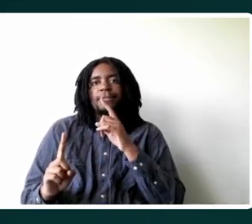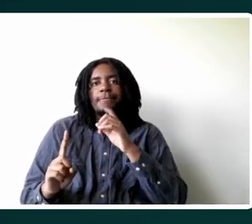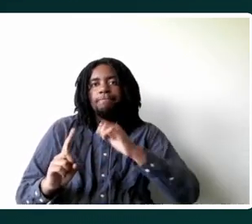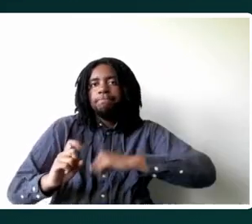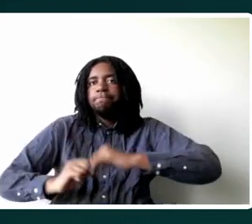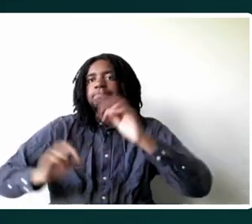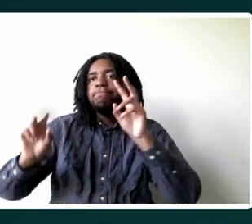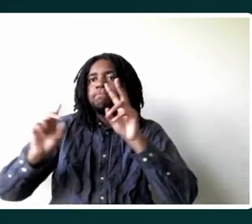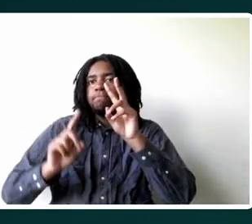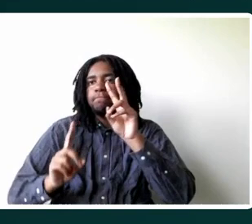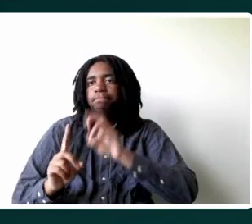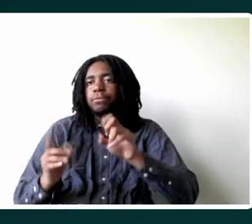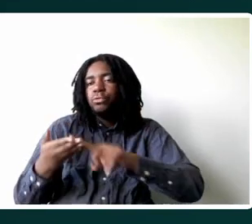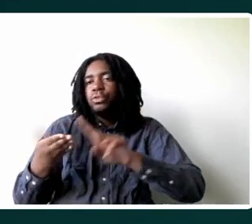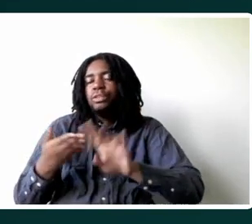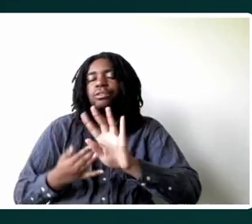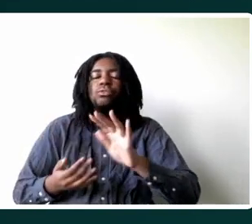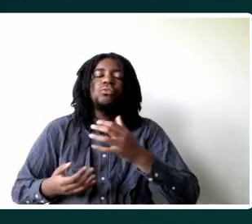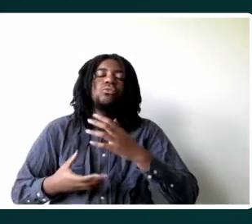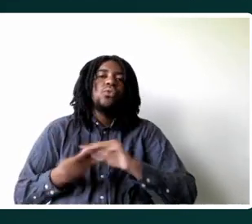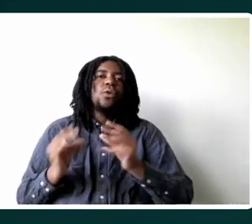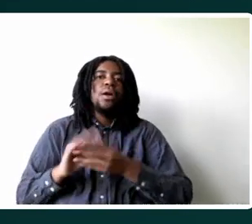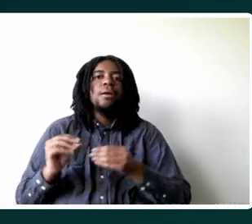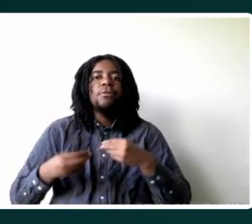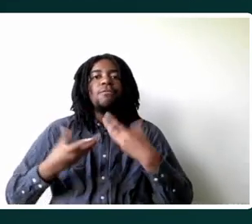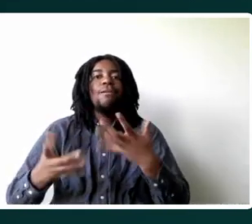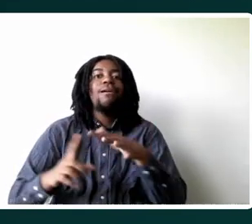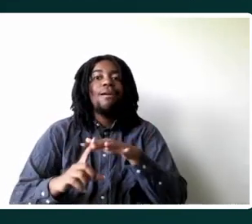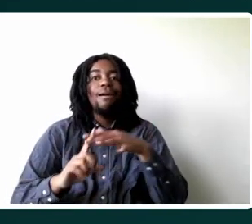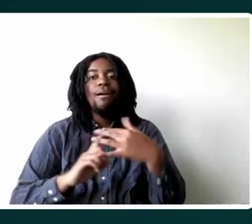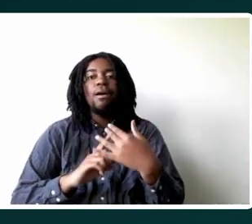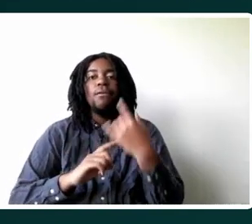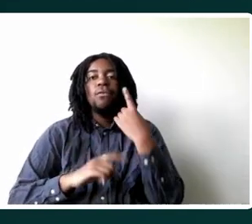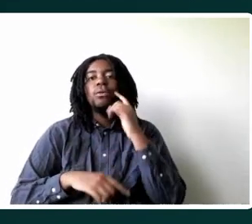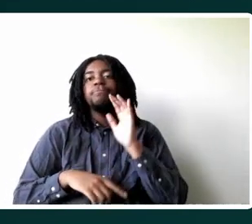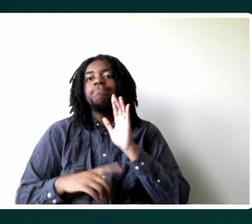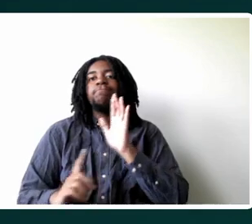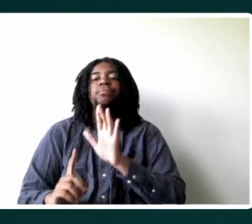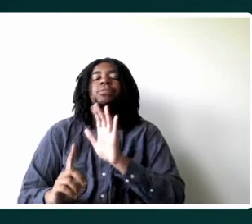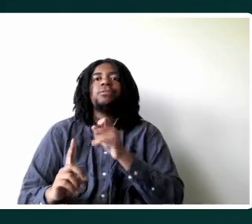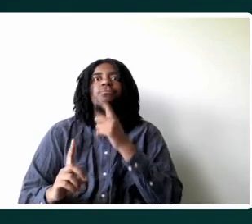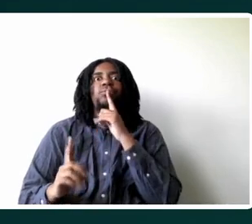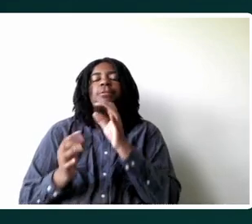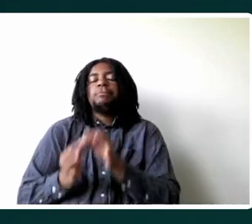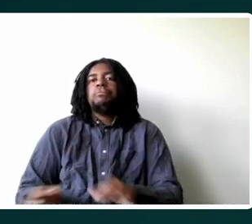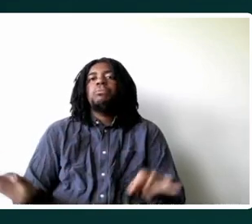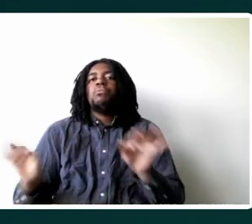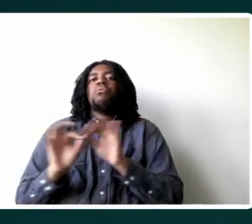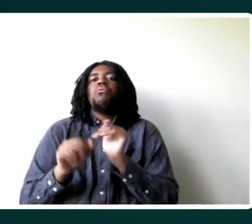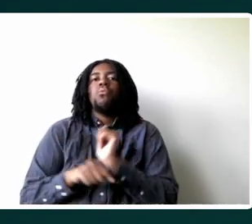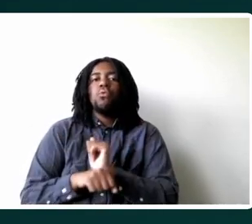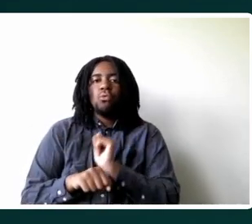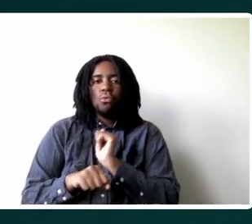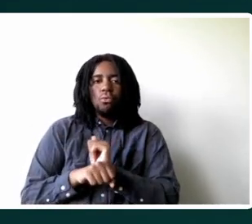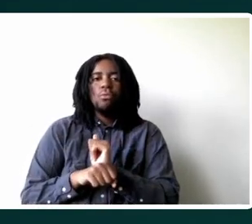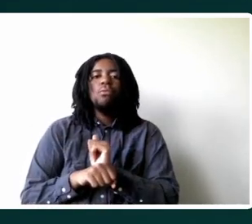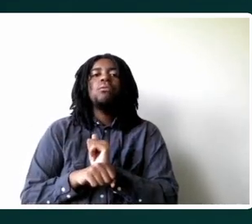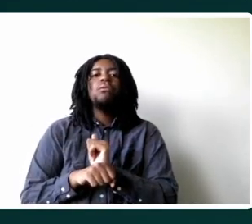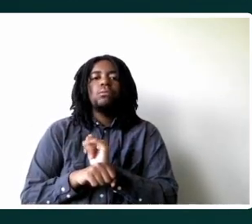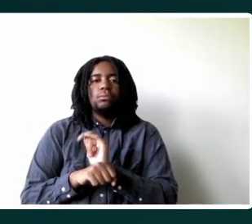provide some context for his incredibly important role in arts education in Washington, D.C.